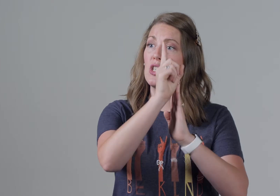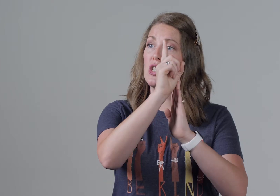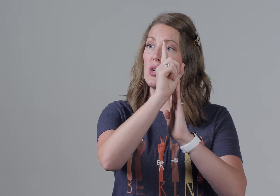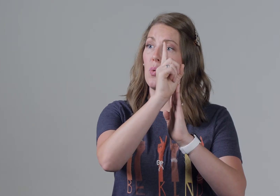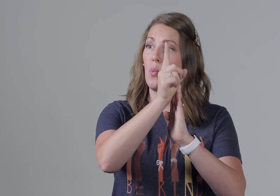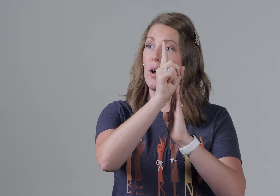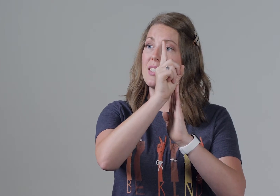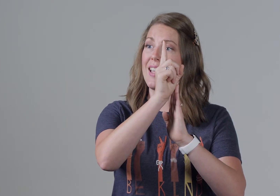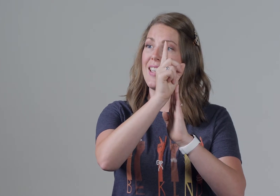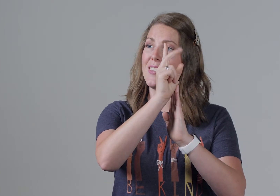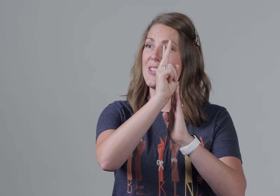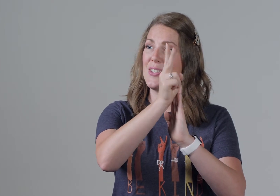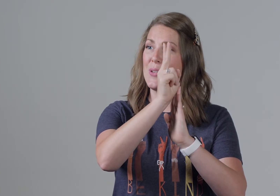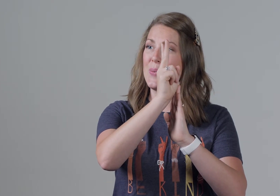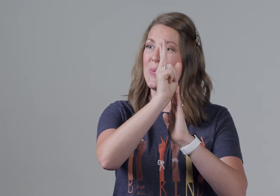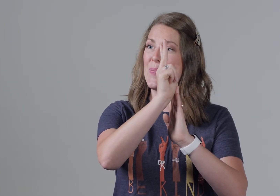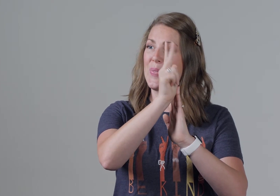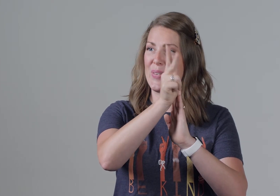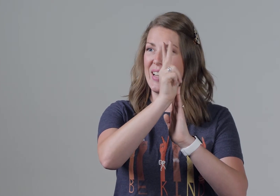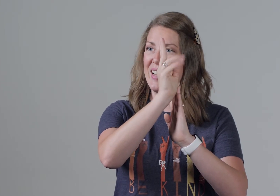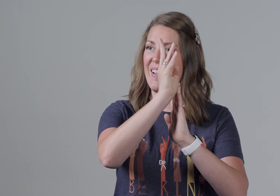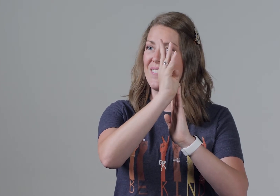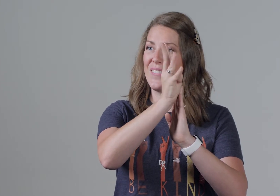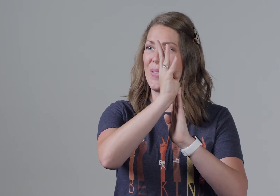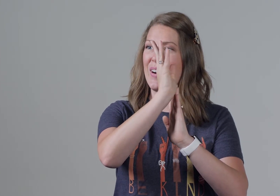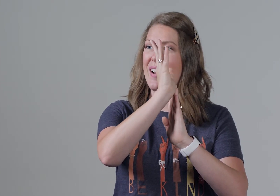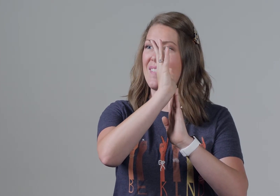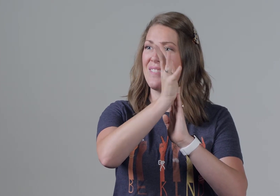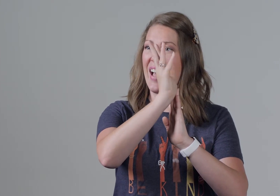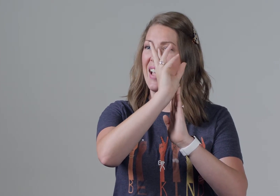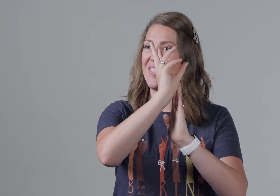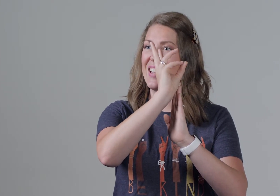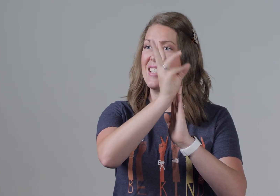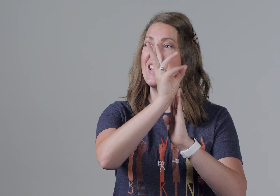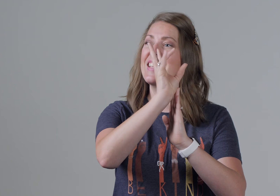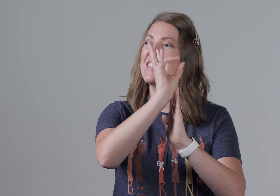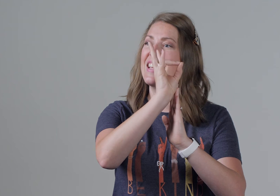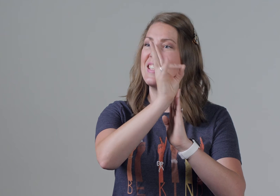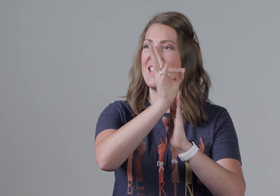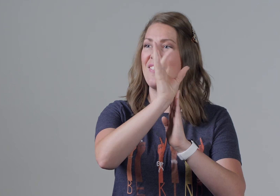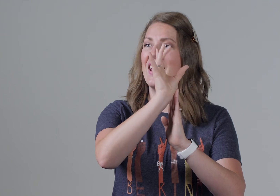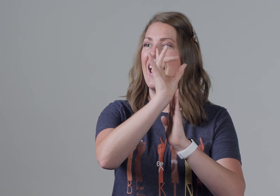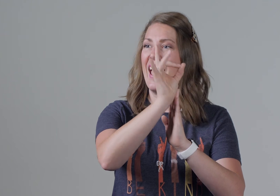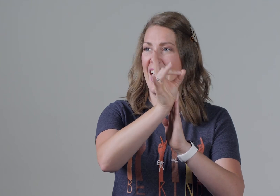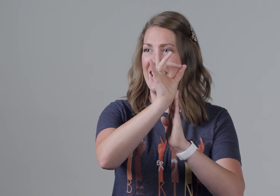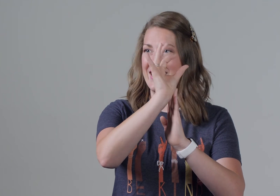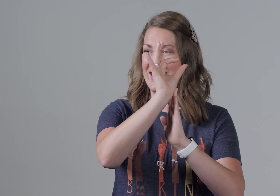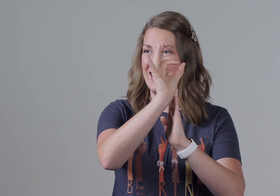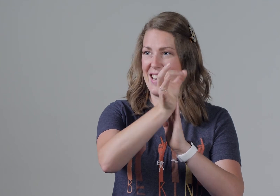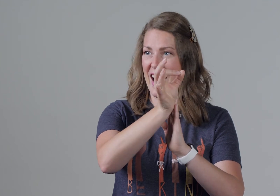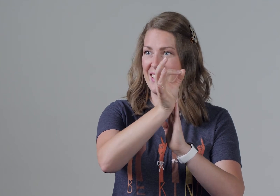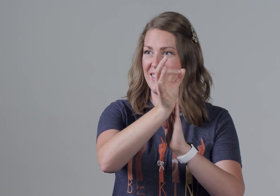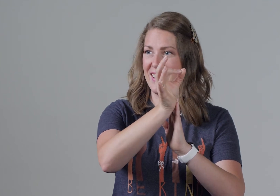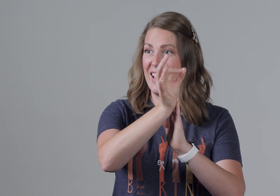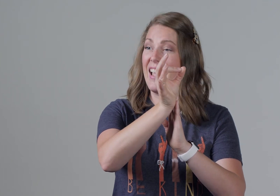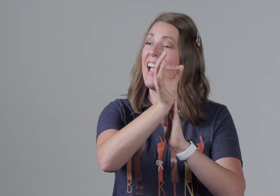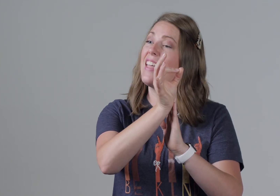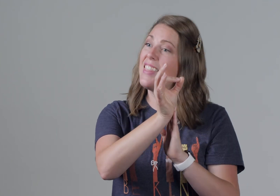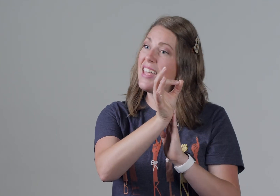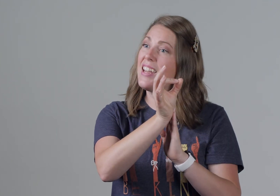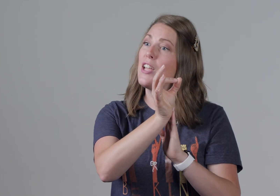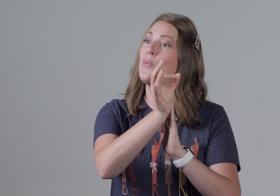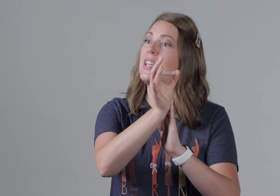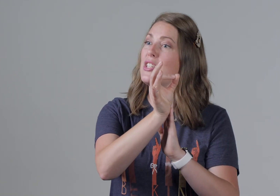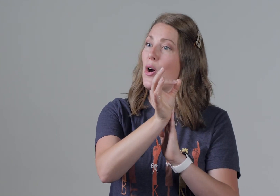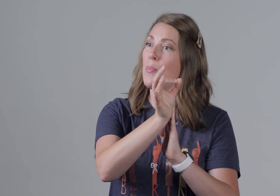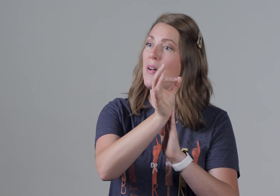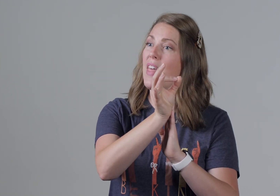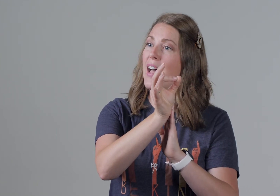just do one second, two, three, four, five, six, seven, eight, nine, and then if we need to go above that,